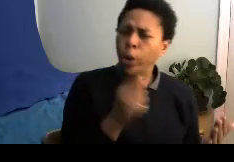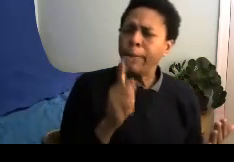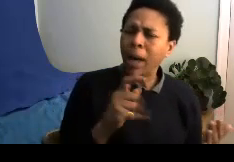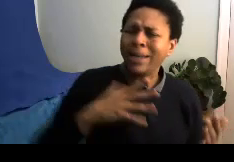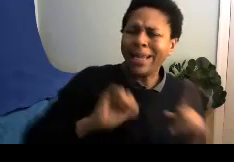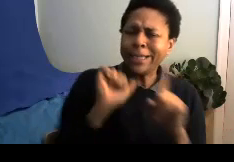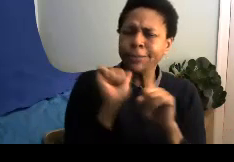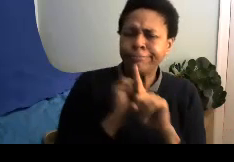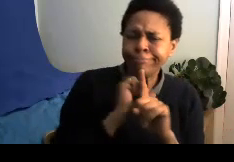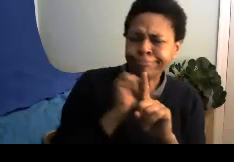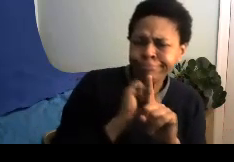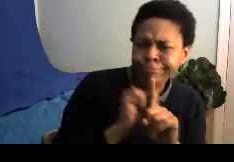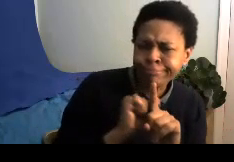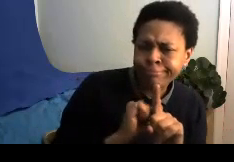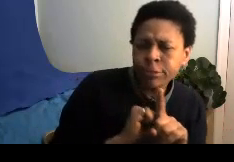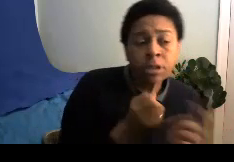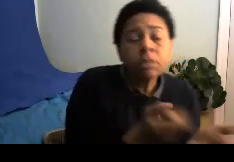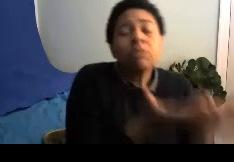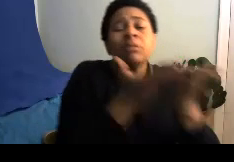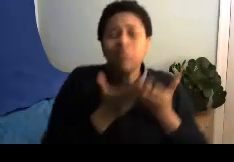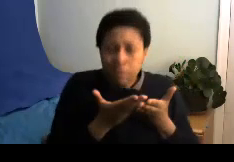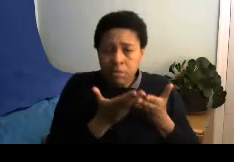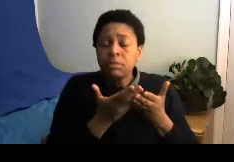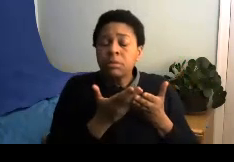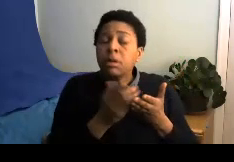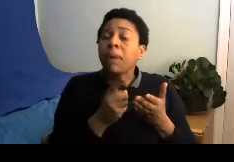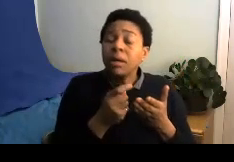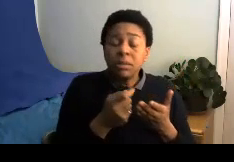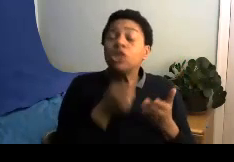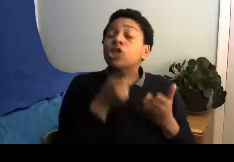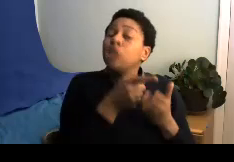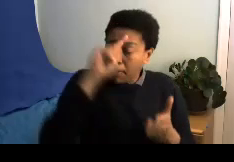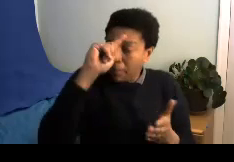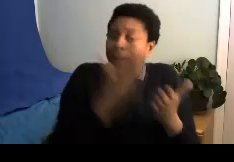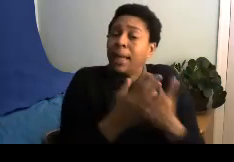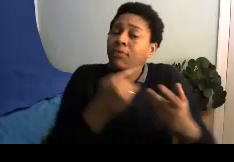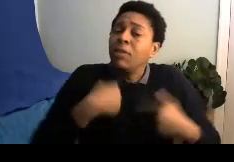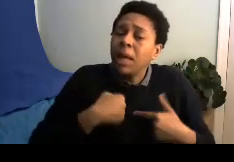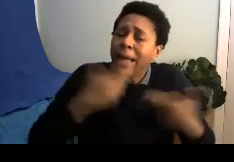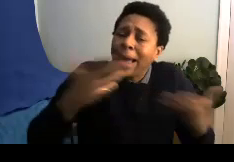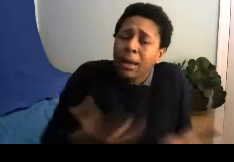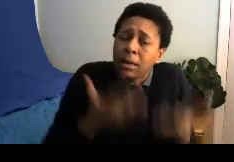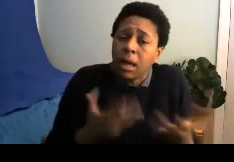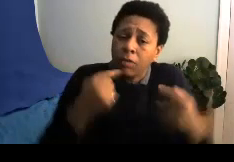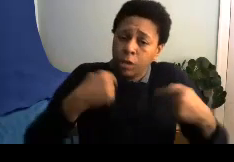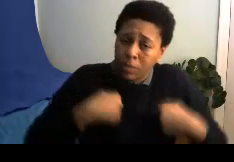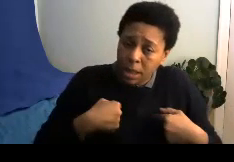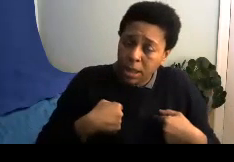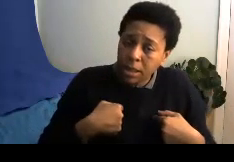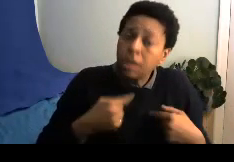add to the conversation, so, you know, we need to think a little bit more about, you know, who we allow to tell stories, what sort